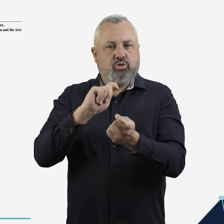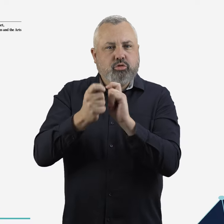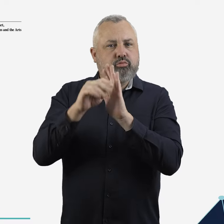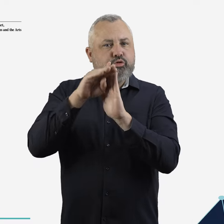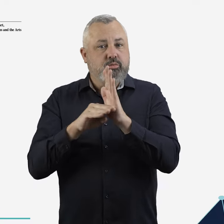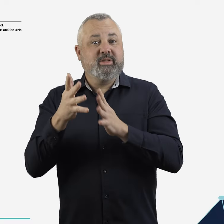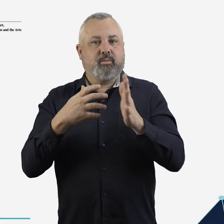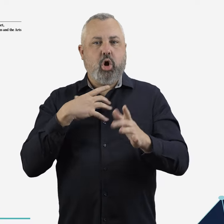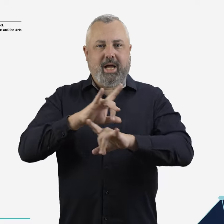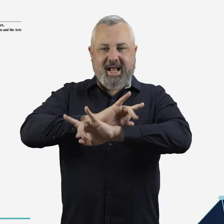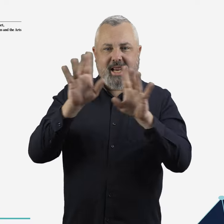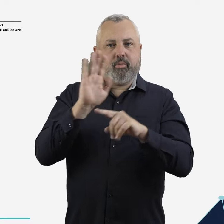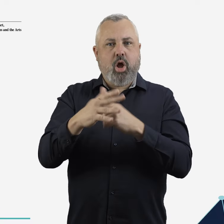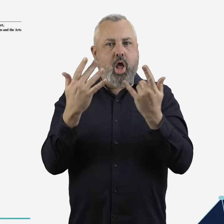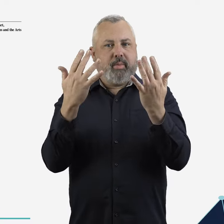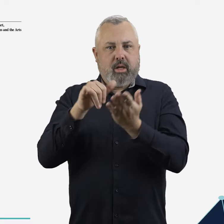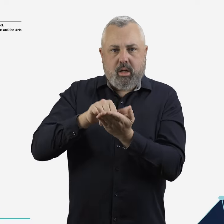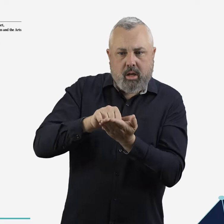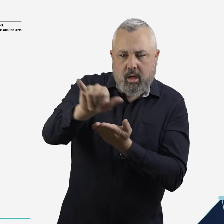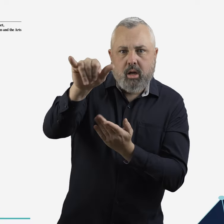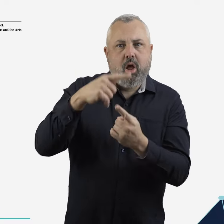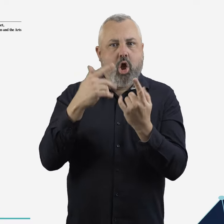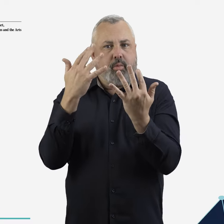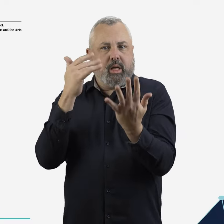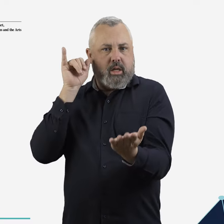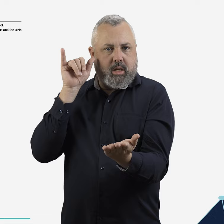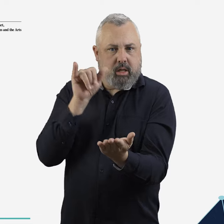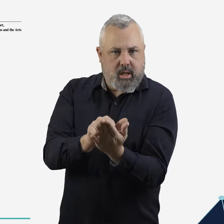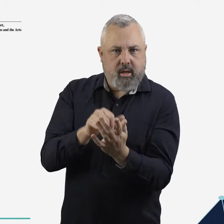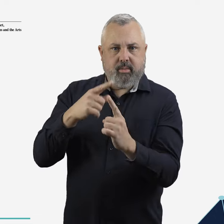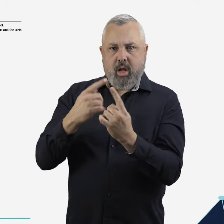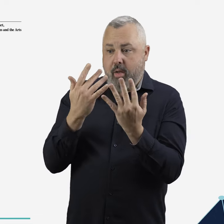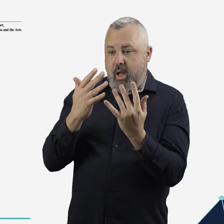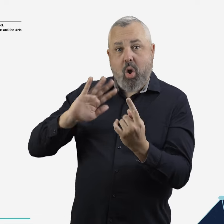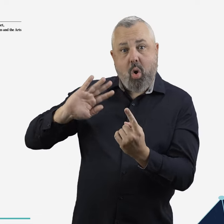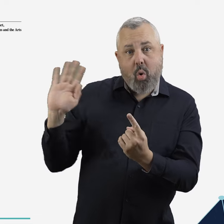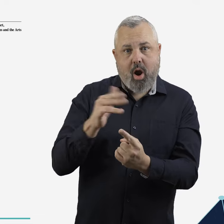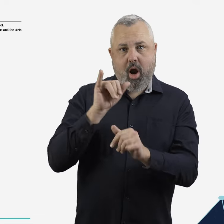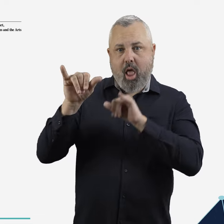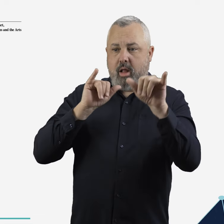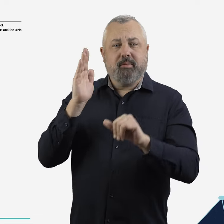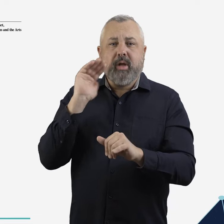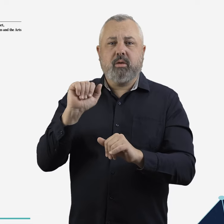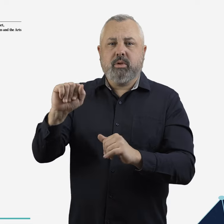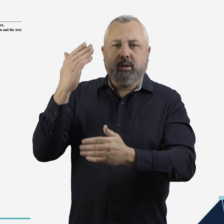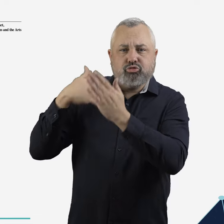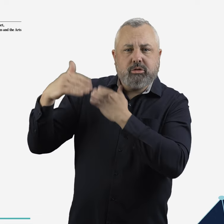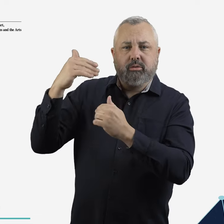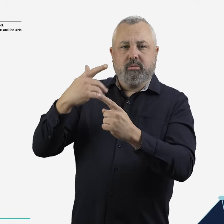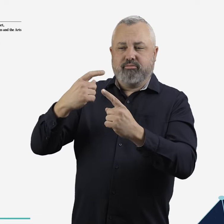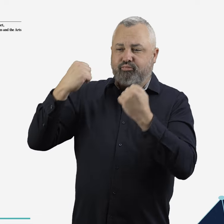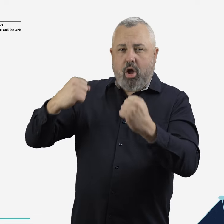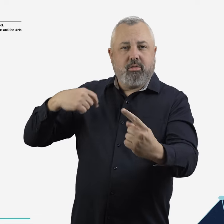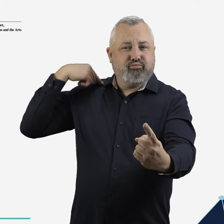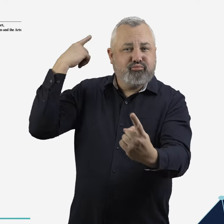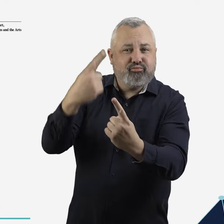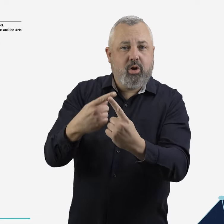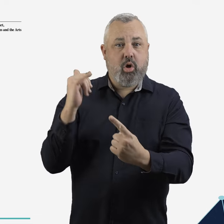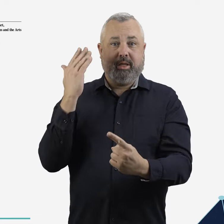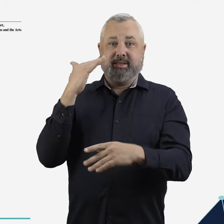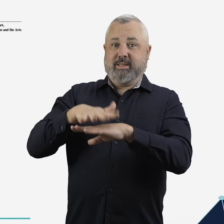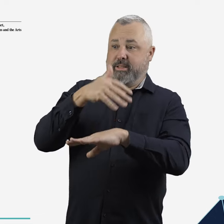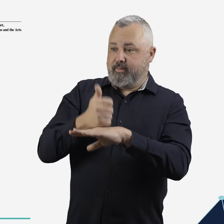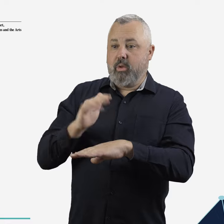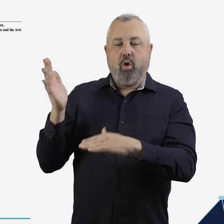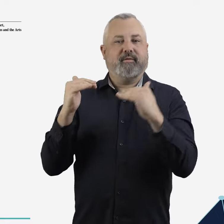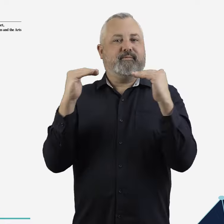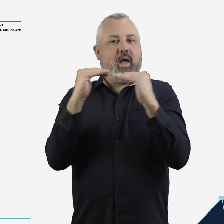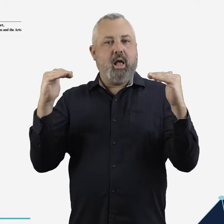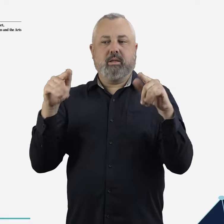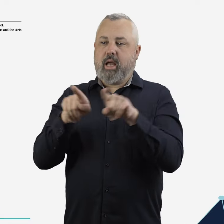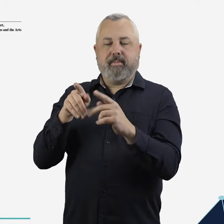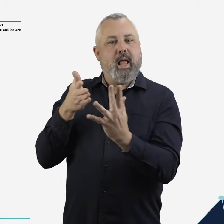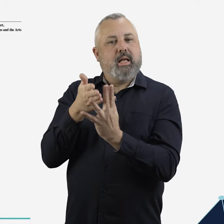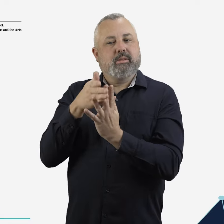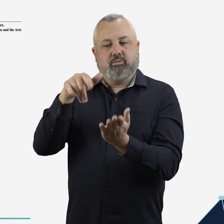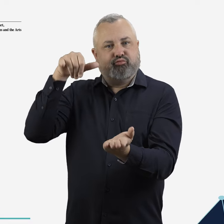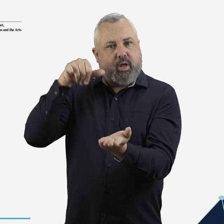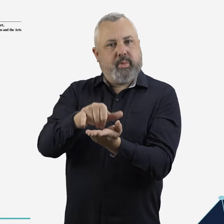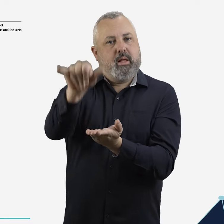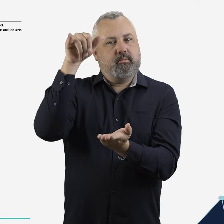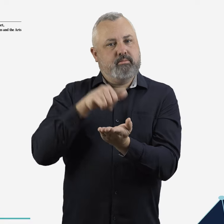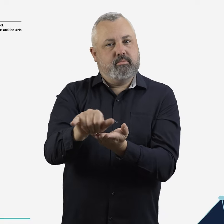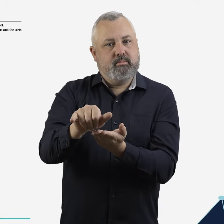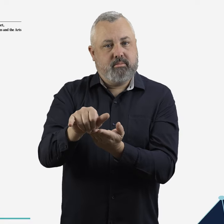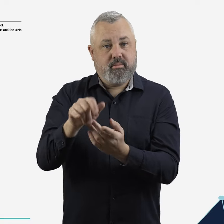transparency, rebalance slot allocation towards new entrants, and strengthen compliance arrangements